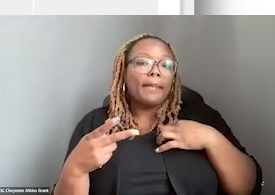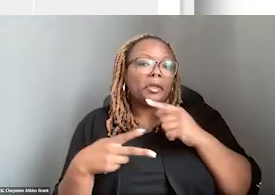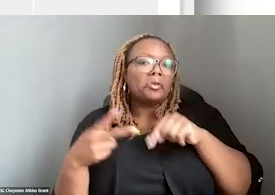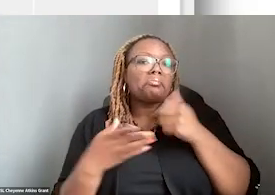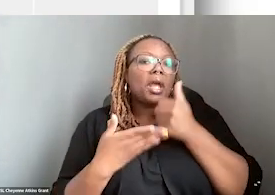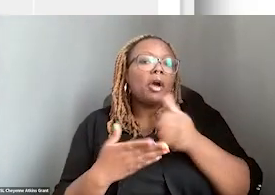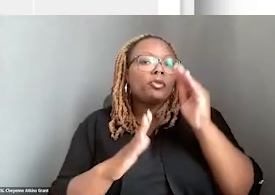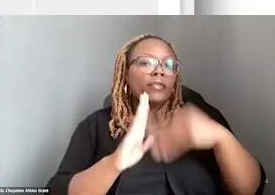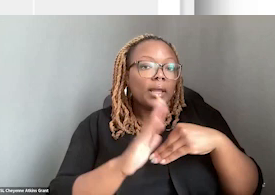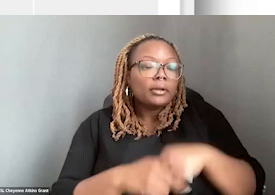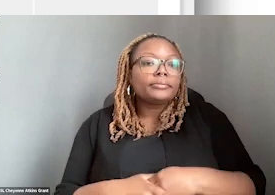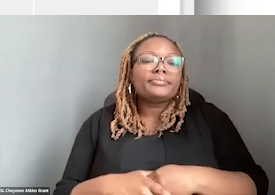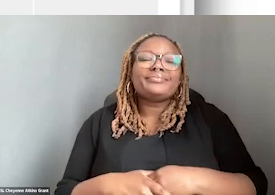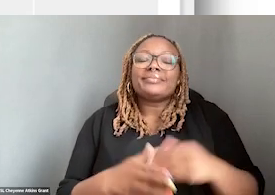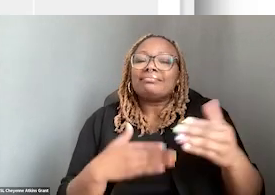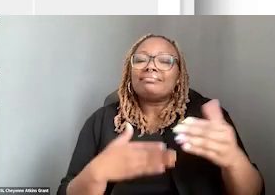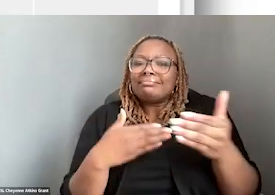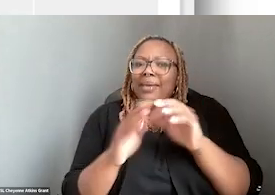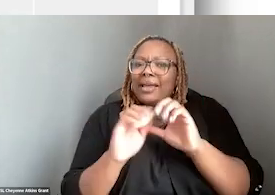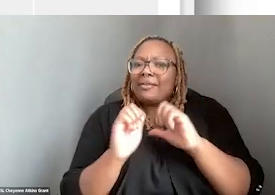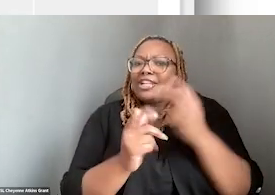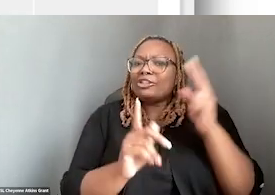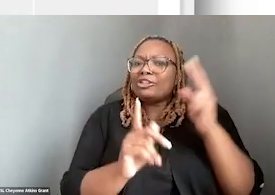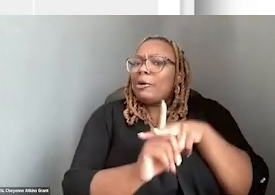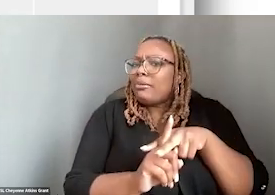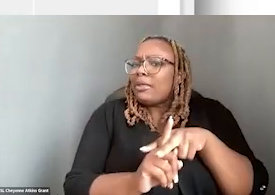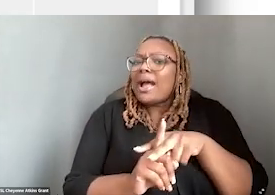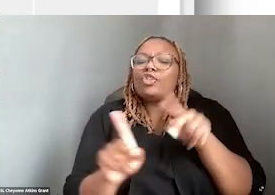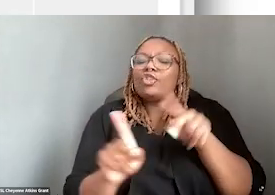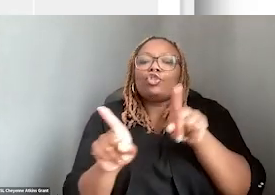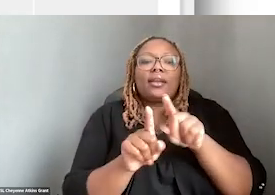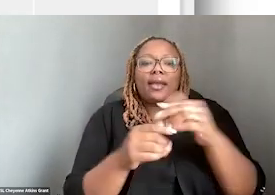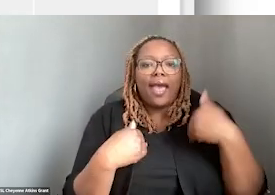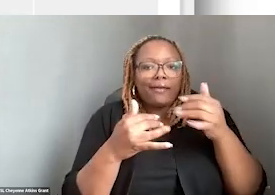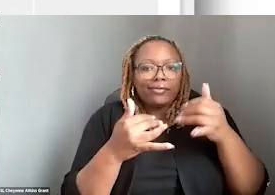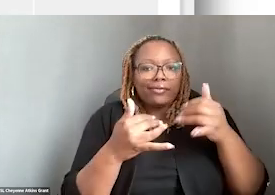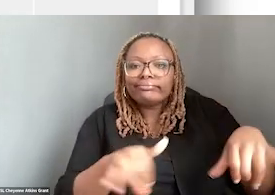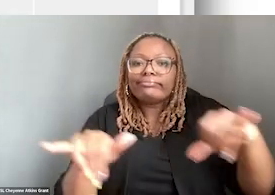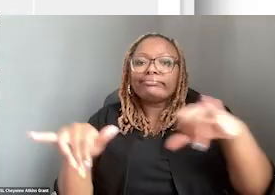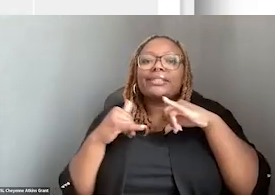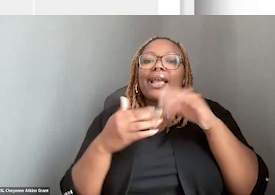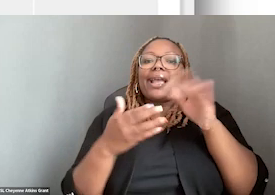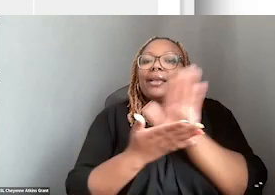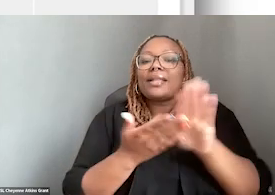So no matter what agency you're applying to, you kind of have the same nice, easy-to-understand interface.